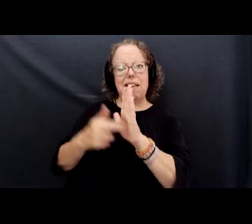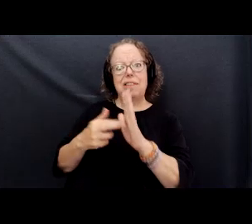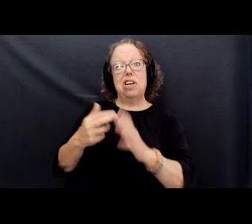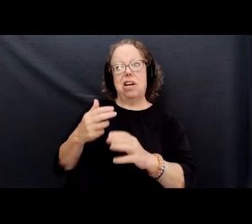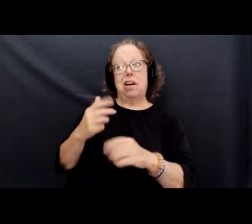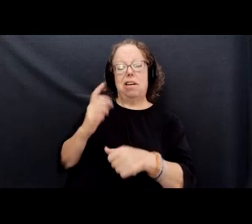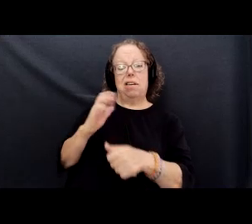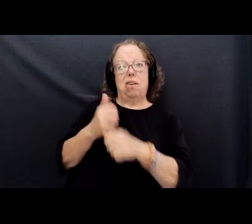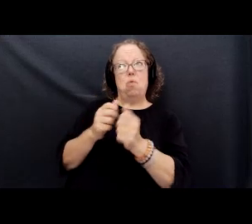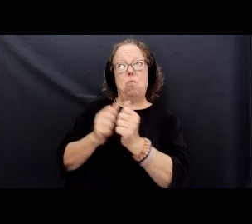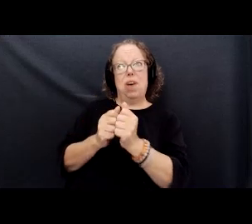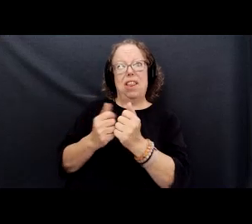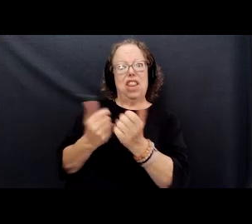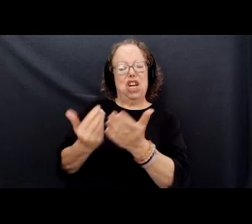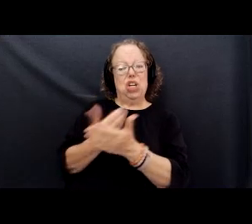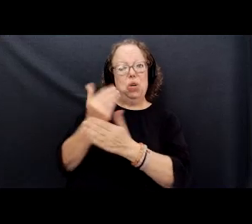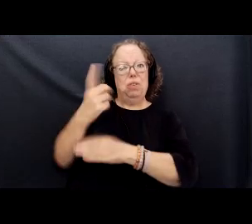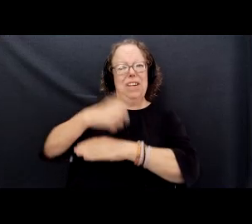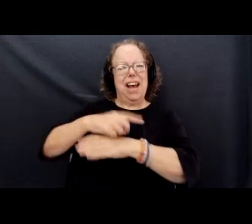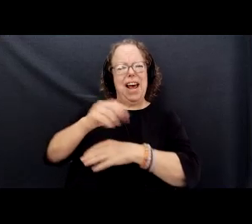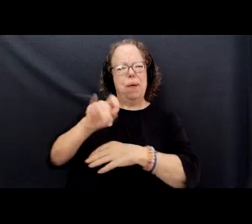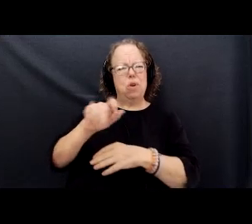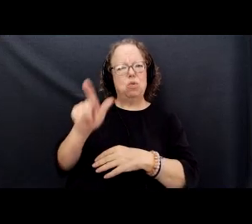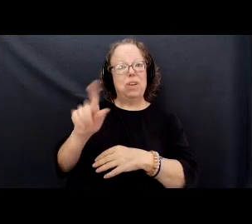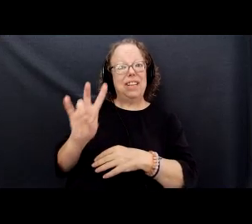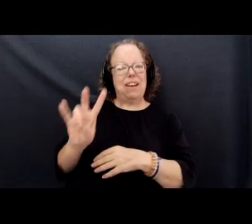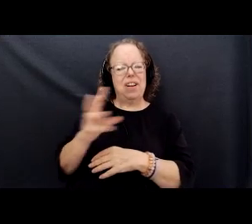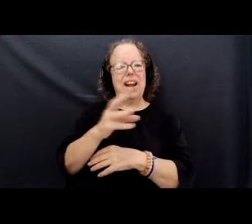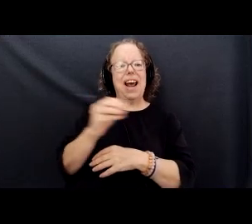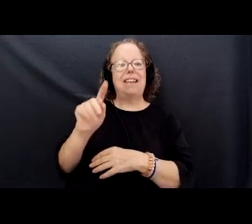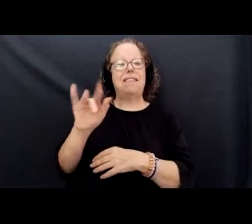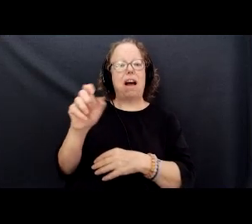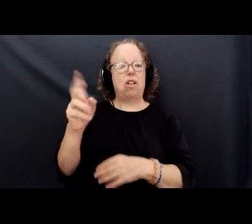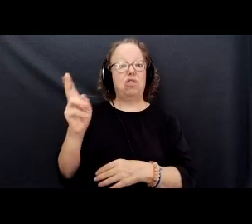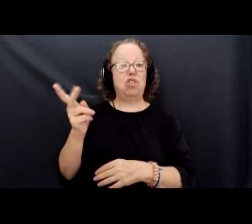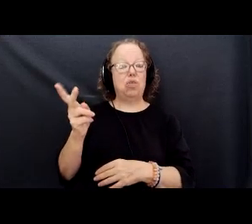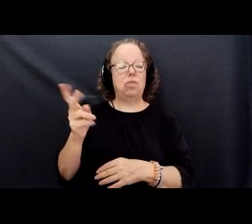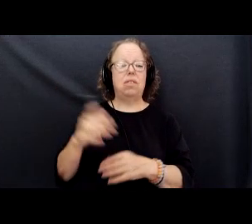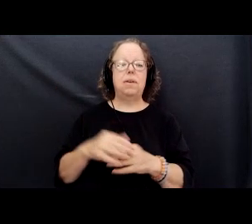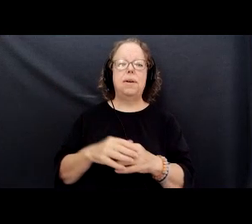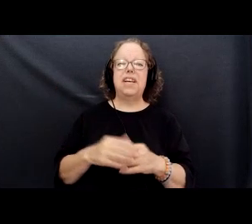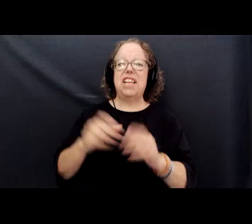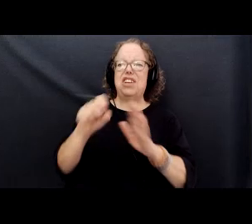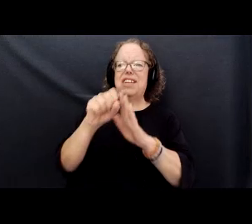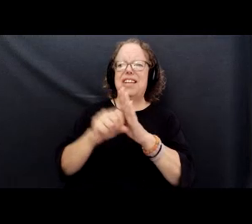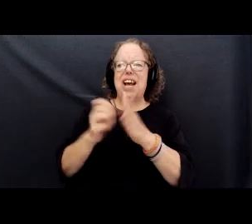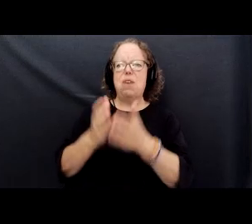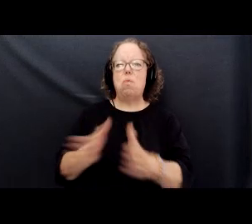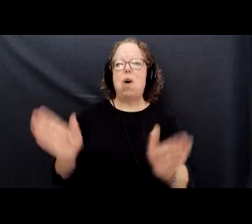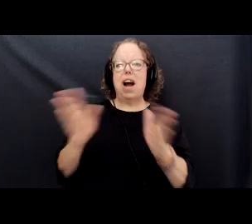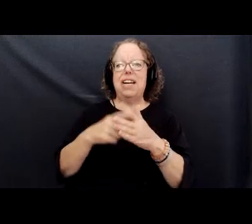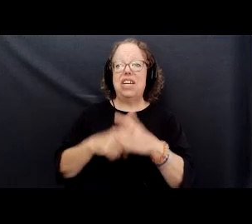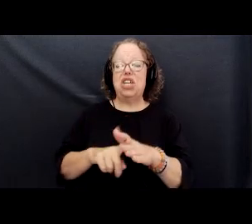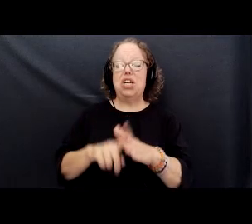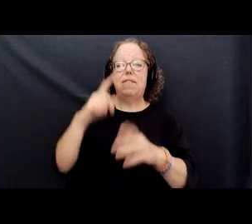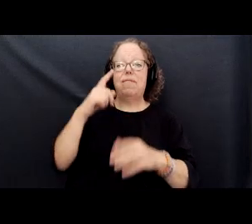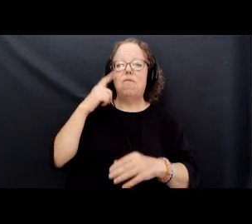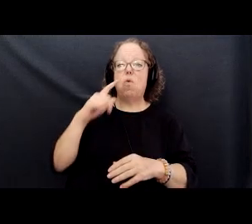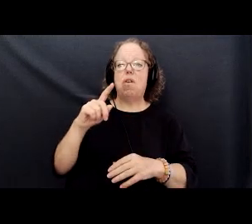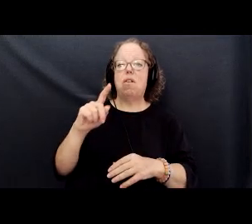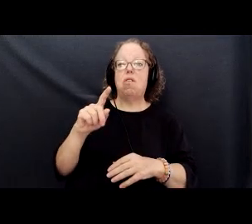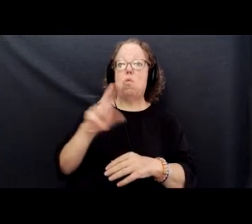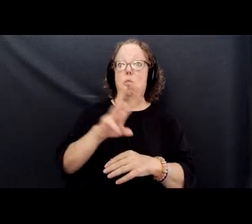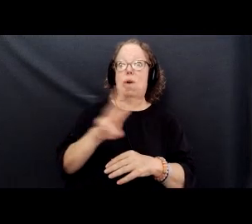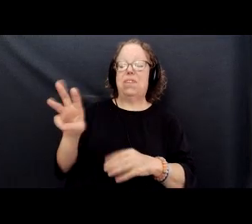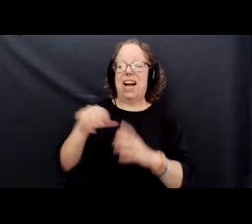April of [20]27 and also title II. There's a statewide initiative for website accessibility